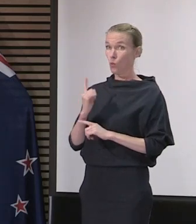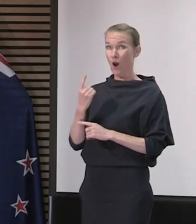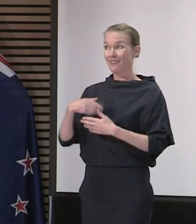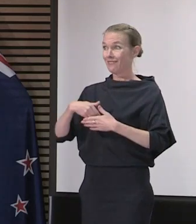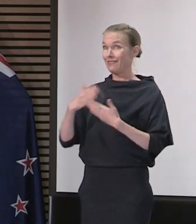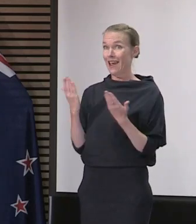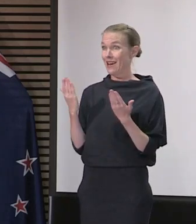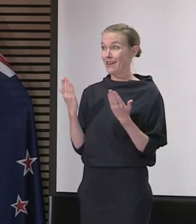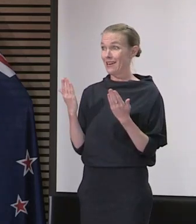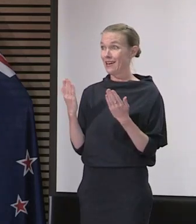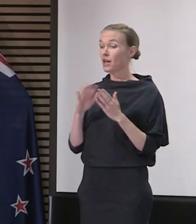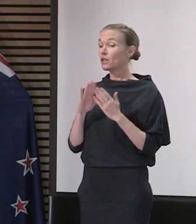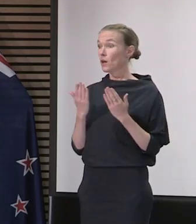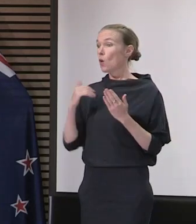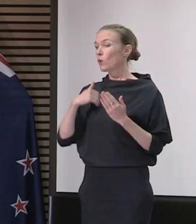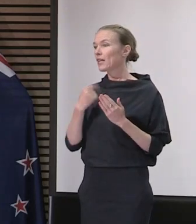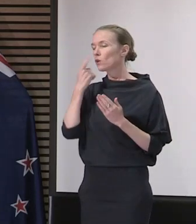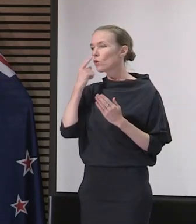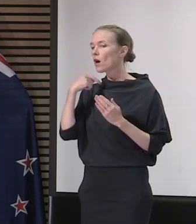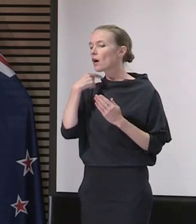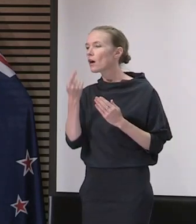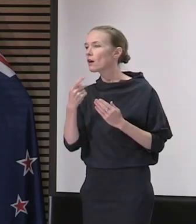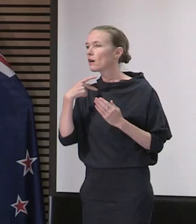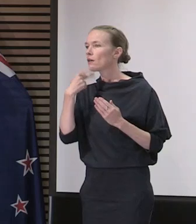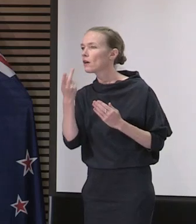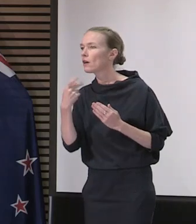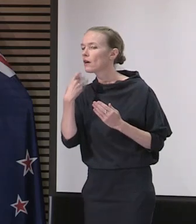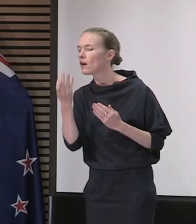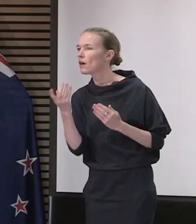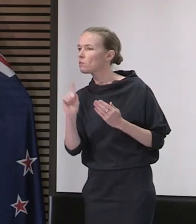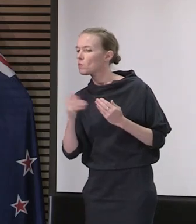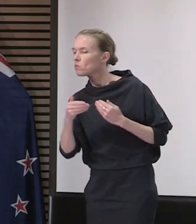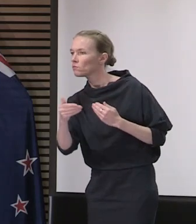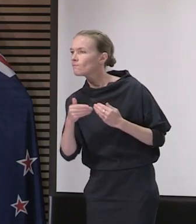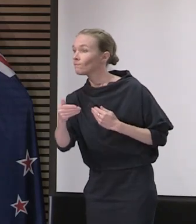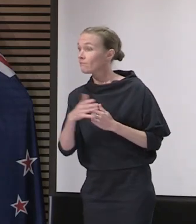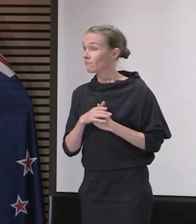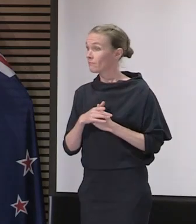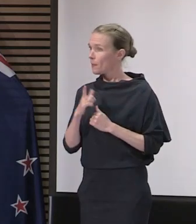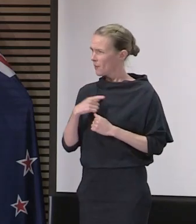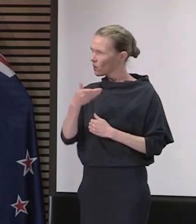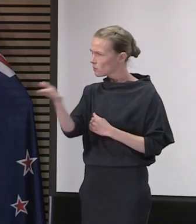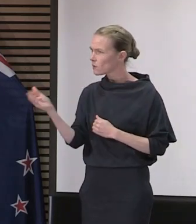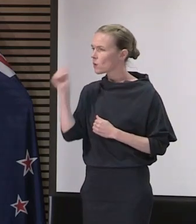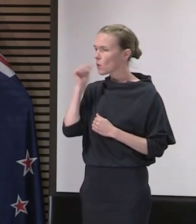it is just one moment in time. The real test is later this week when we factor in the